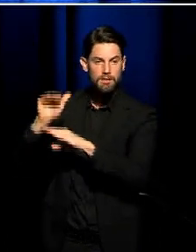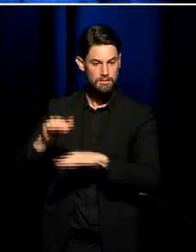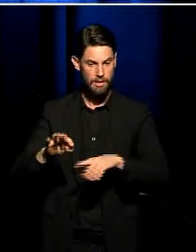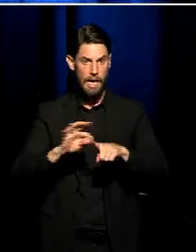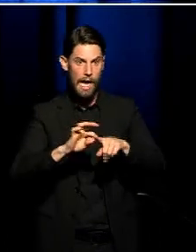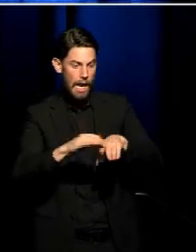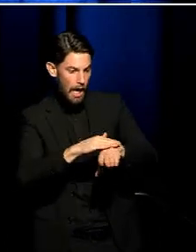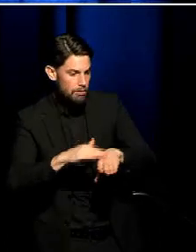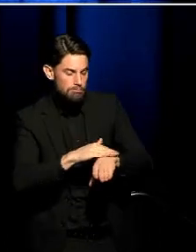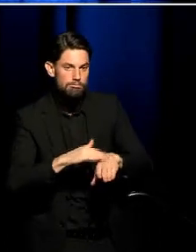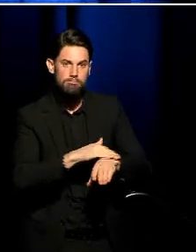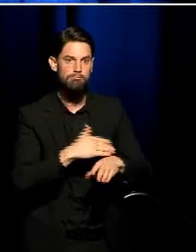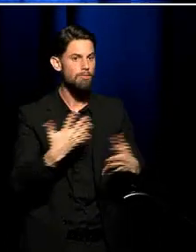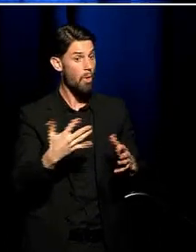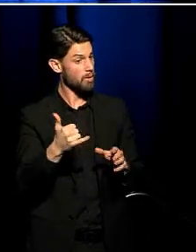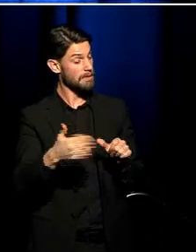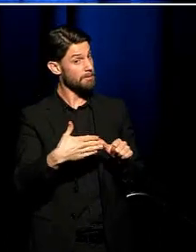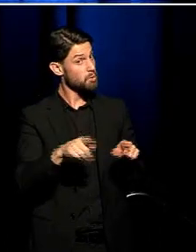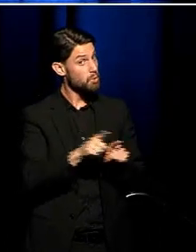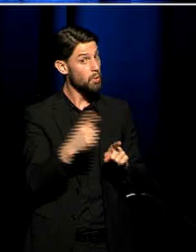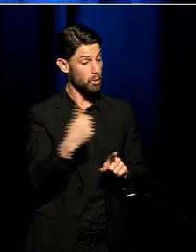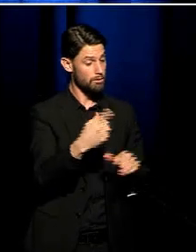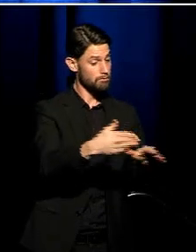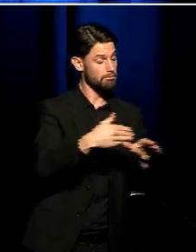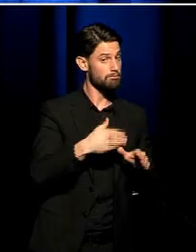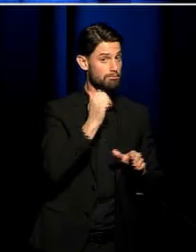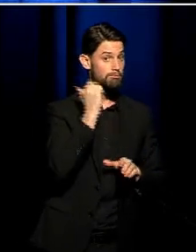the particular situation of Aboriginal and Torres Strait Islander people and